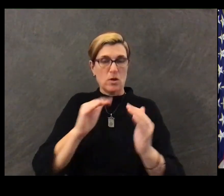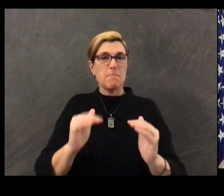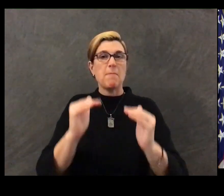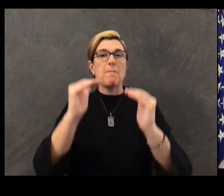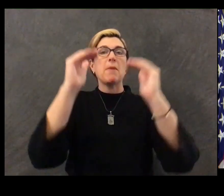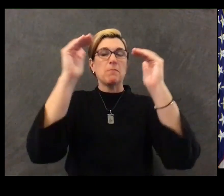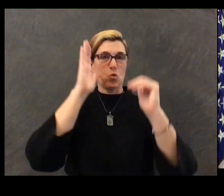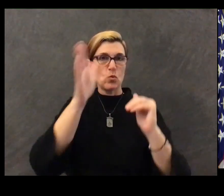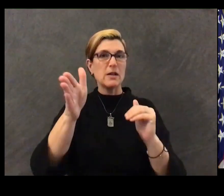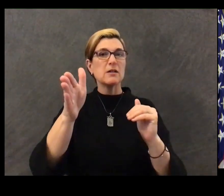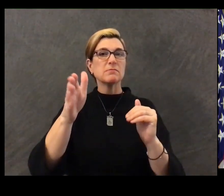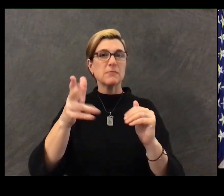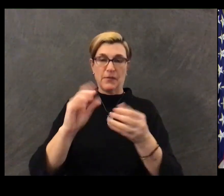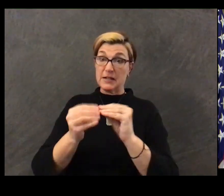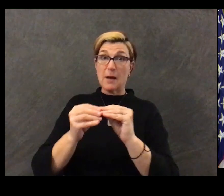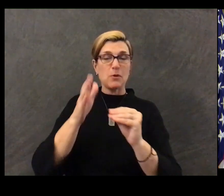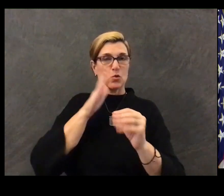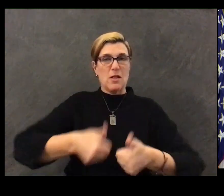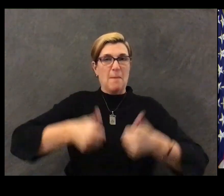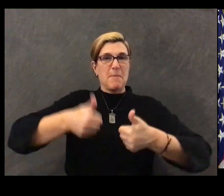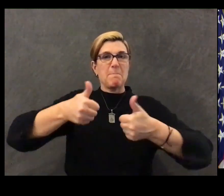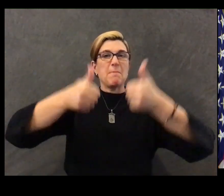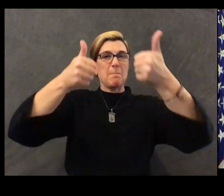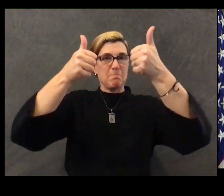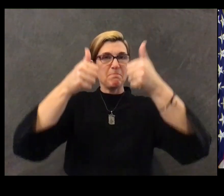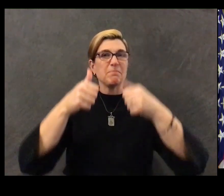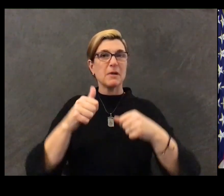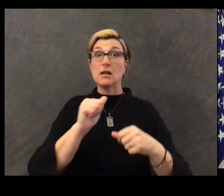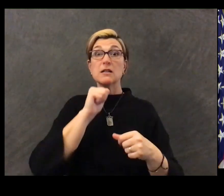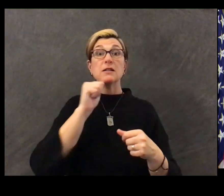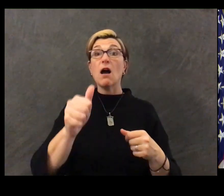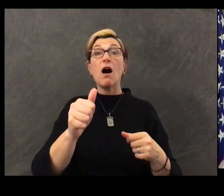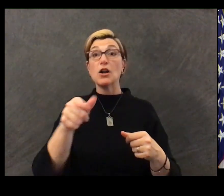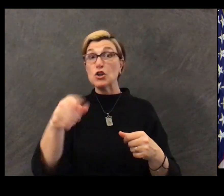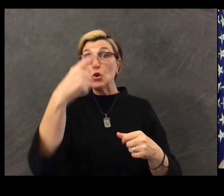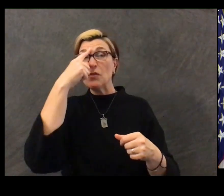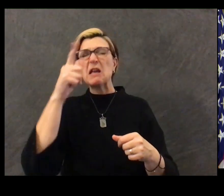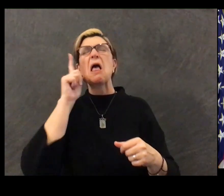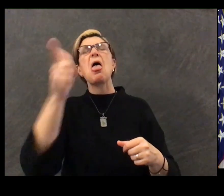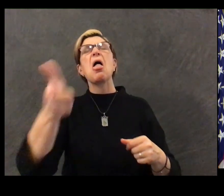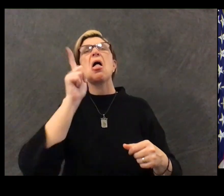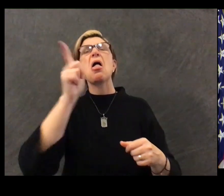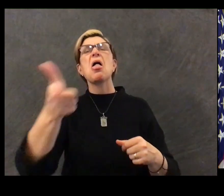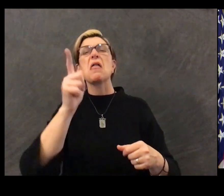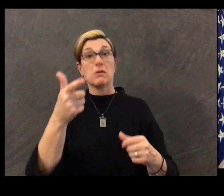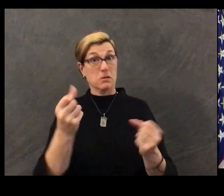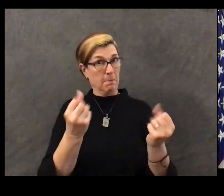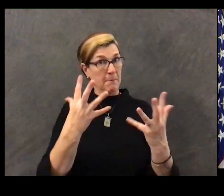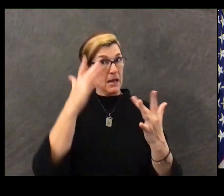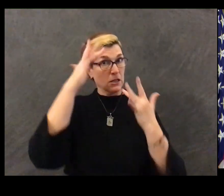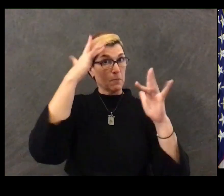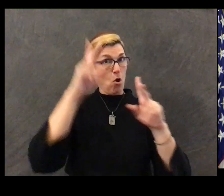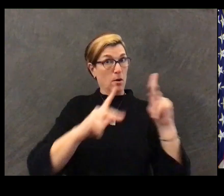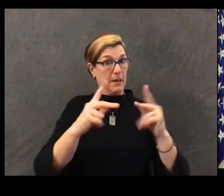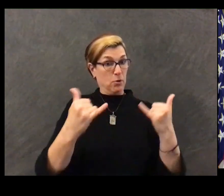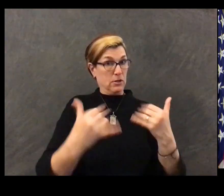numbers higher than ever before and it won't be as long as people might think a lot of very smart people are looking at that and they're betting you just have